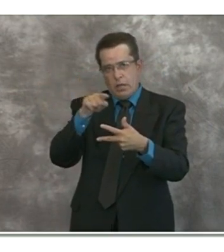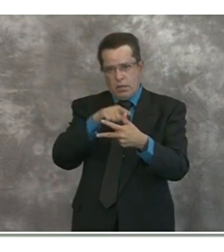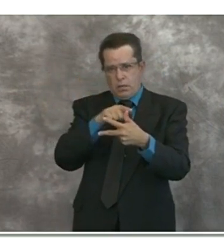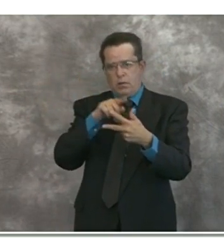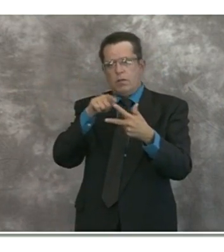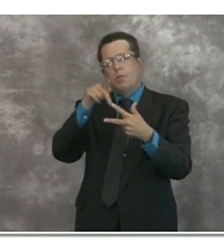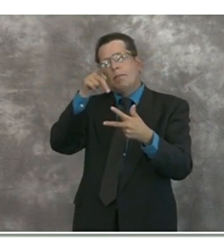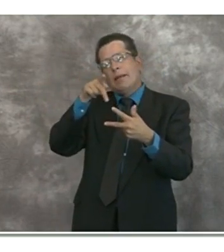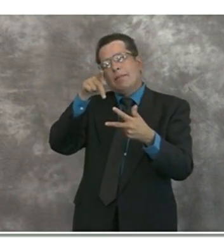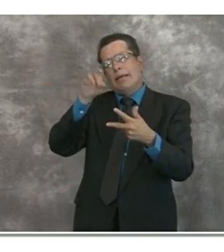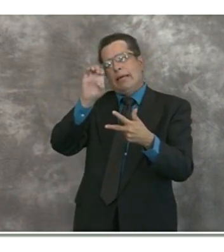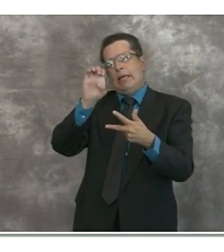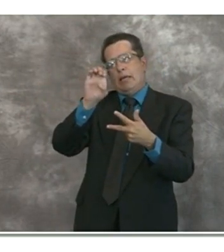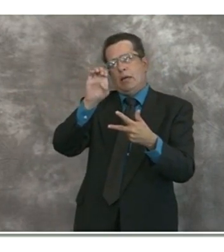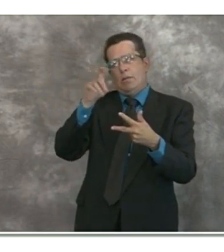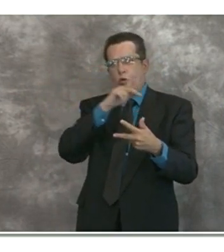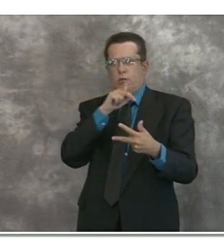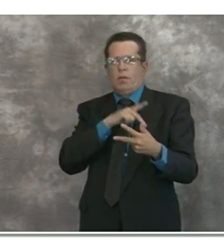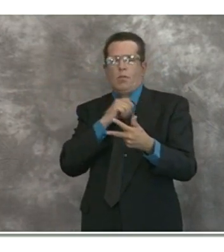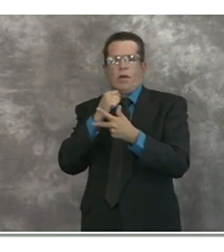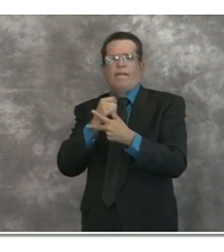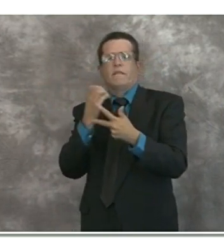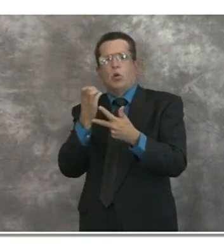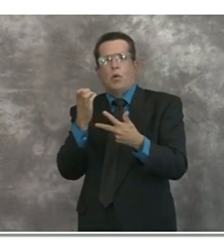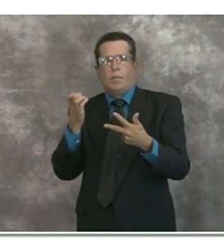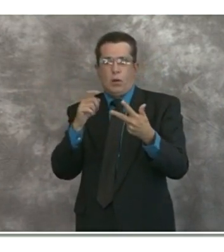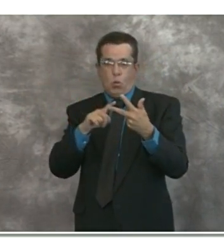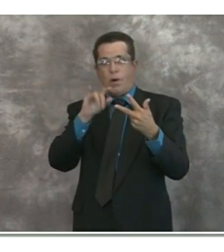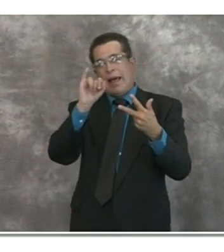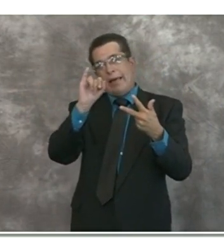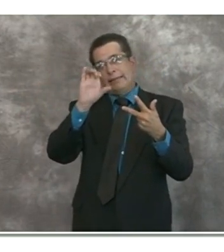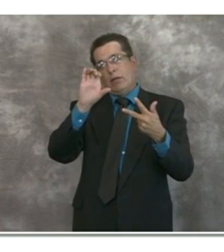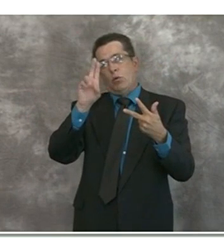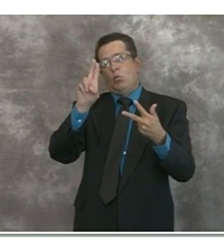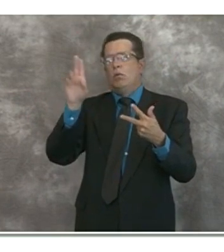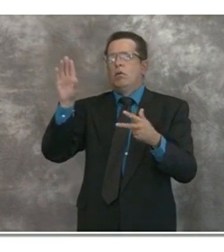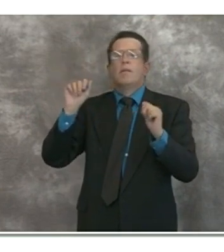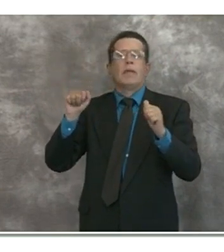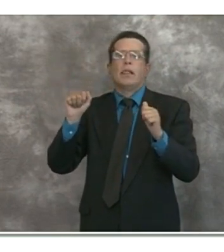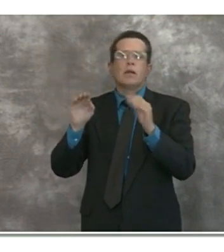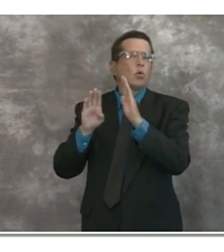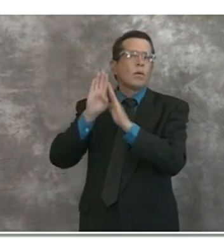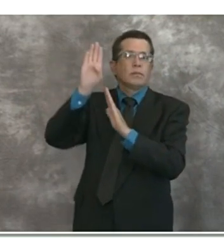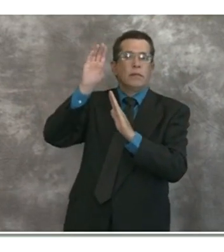MODIFIED WHEN ANYONE OF THE 3 CRITERIA. THIS INCLUDES COMMUNITY OUTBREAKS. A